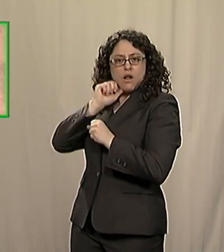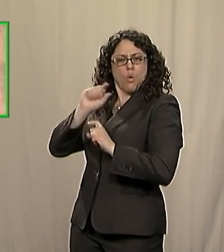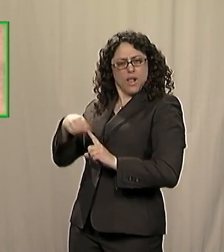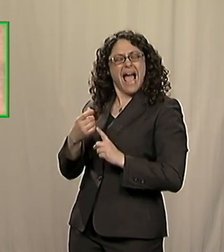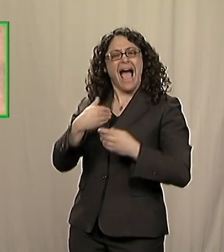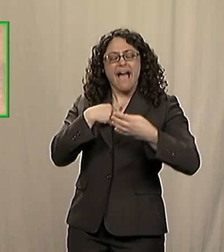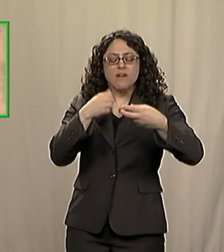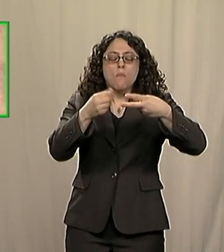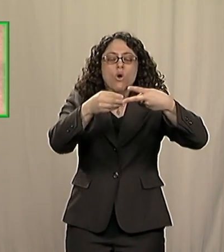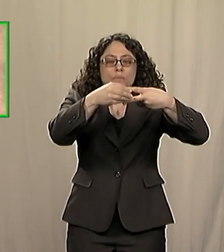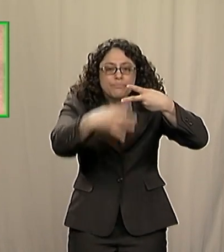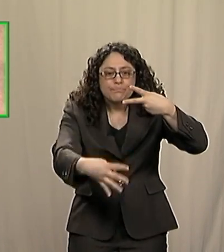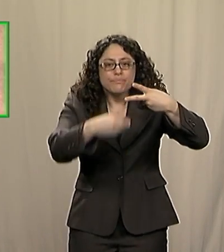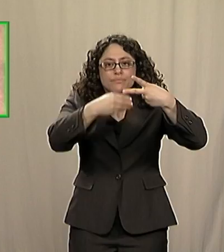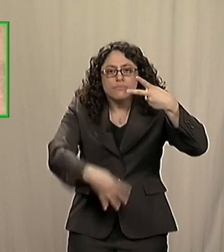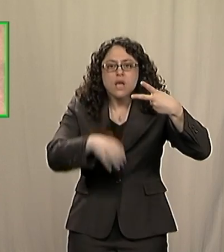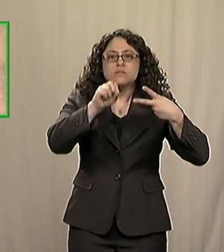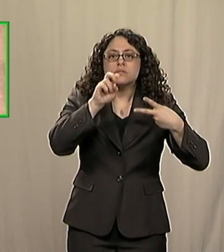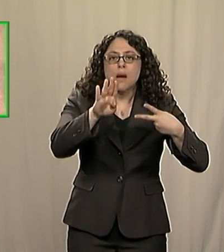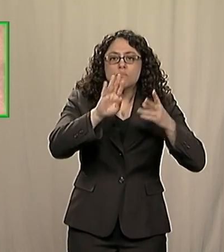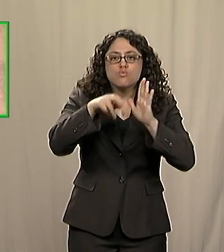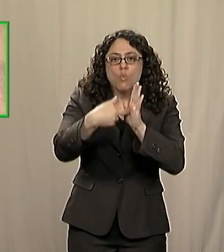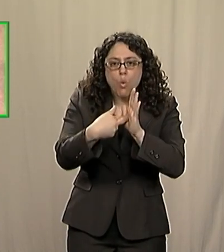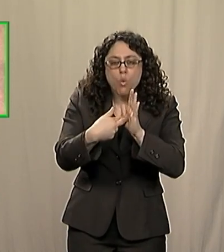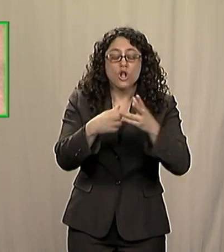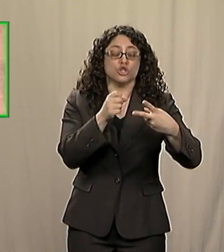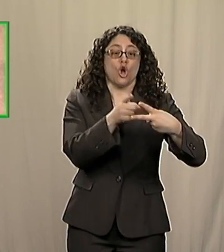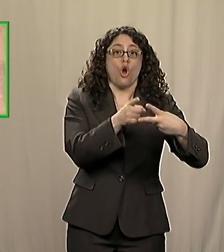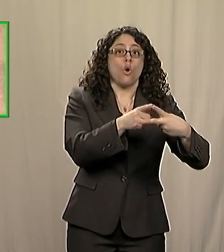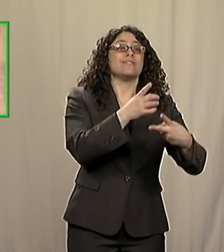that speakers, users of language, and hearers,